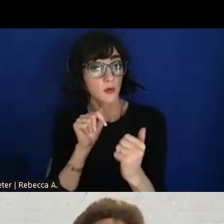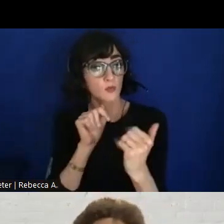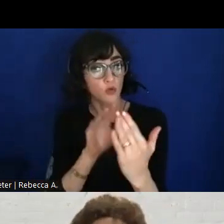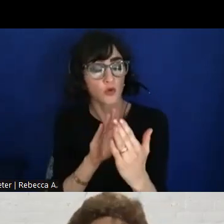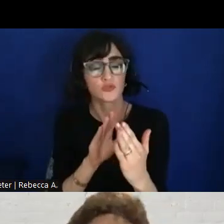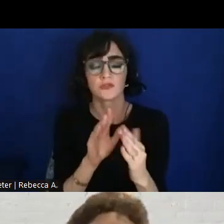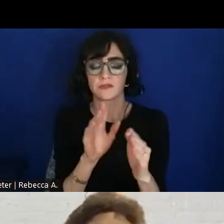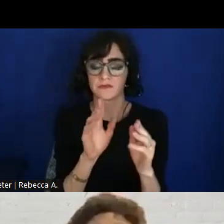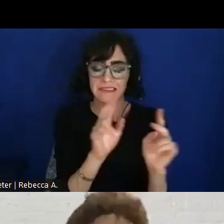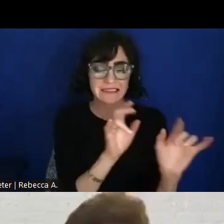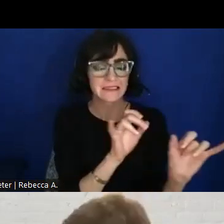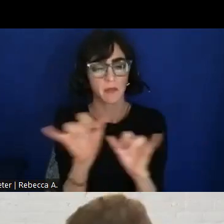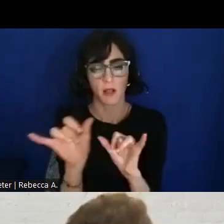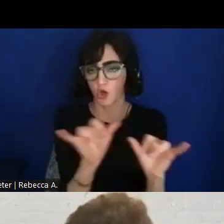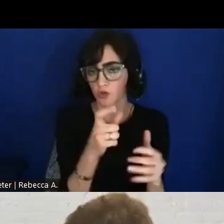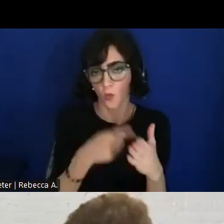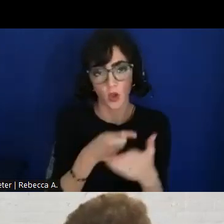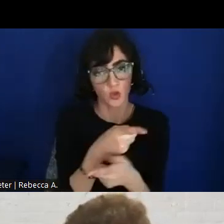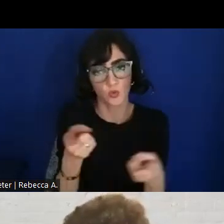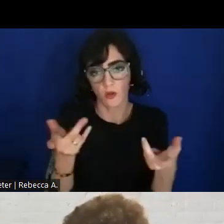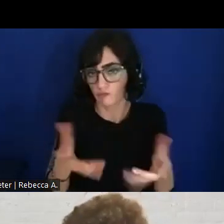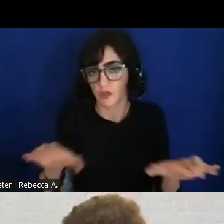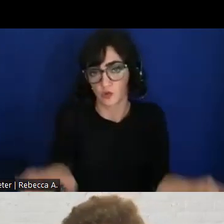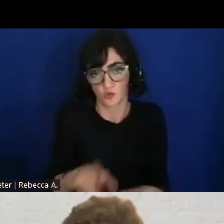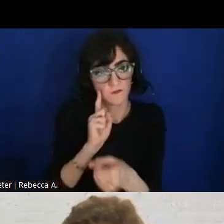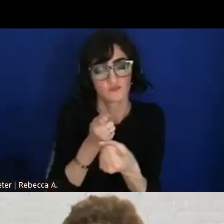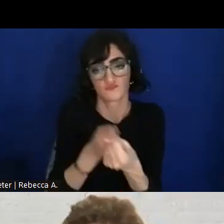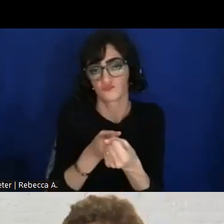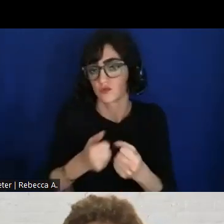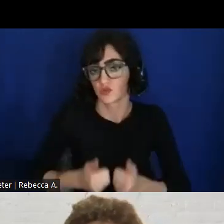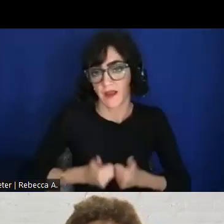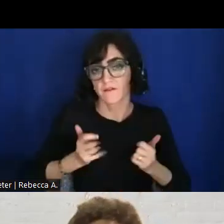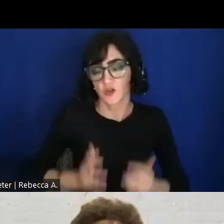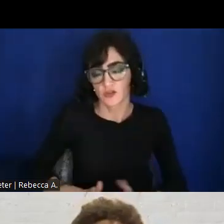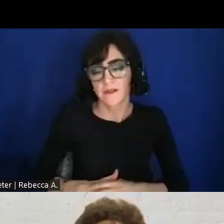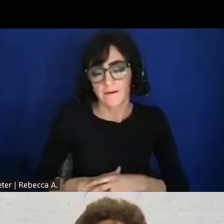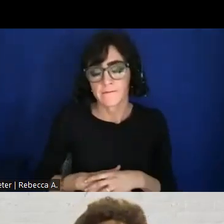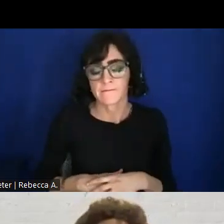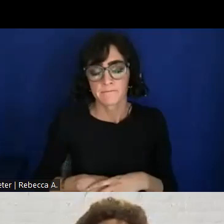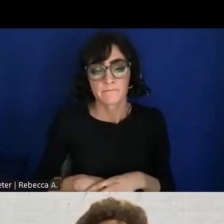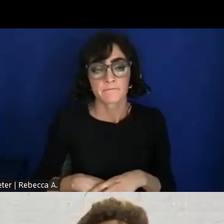the ways that you are already supporting your survivors um it involves working in partnership